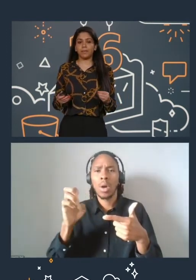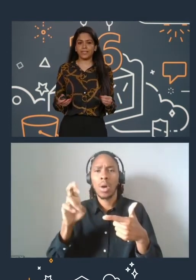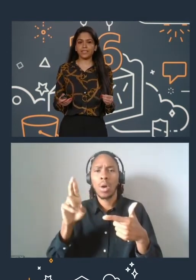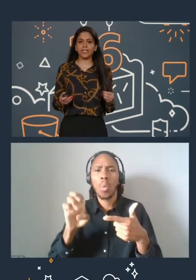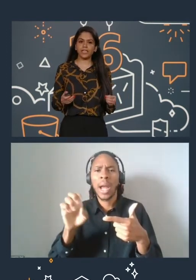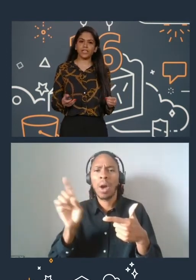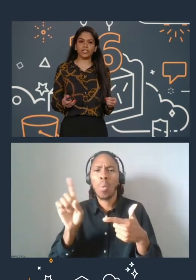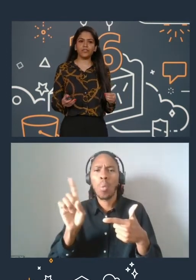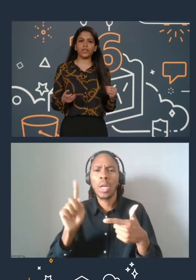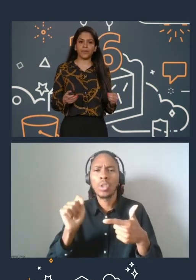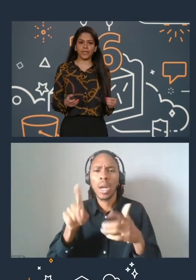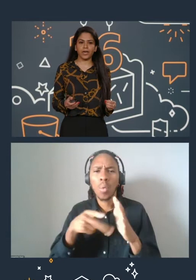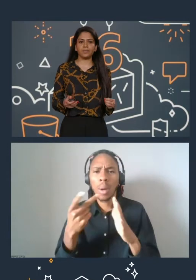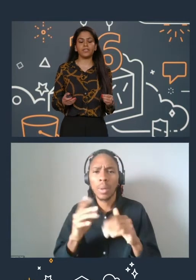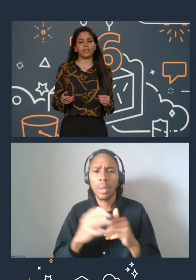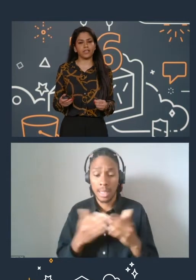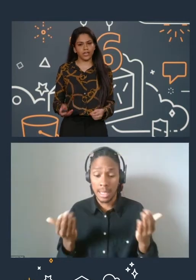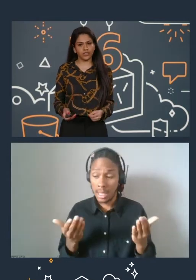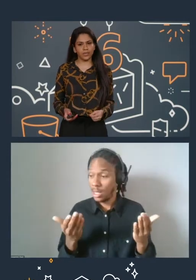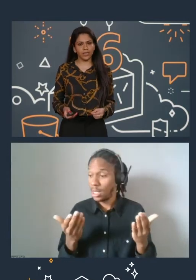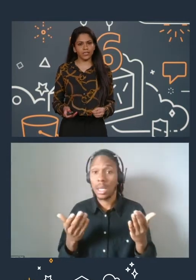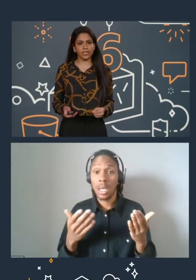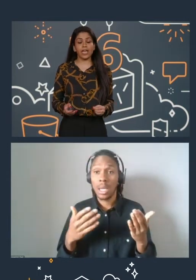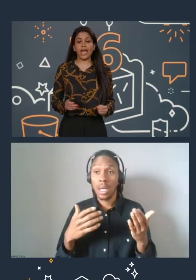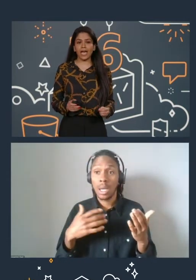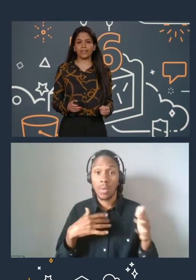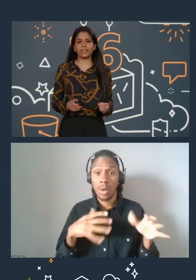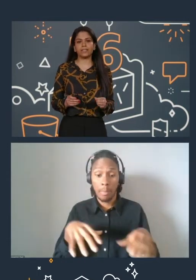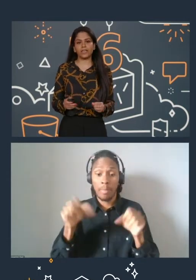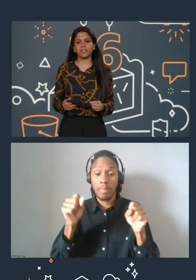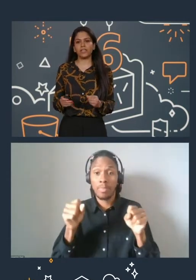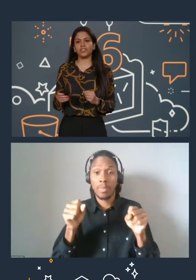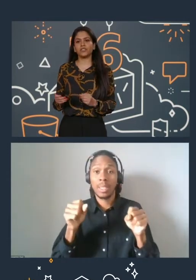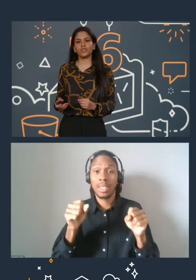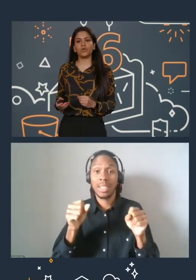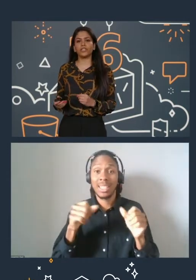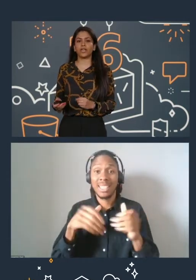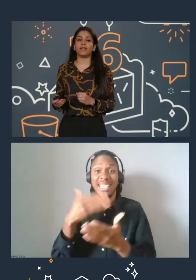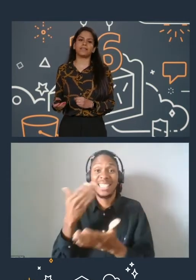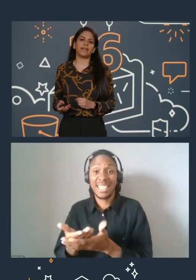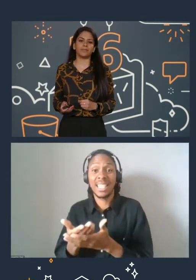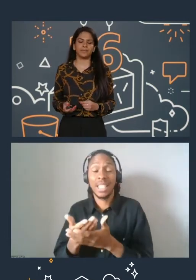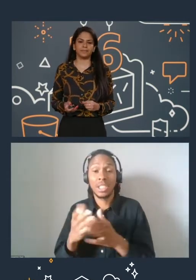Basically here, we are picking up the destination bucket and the destination storage class type.